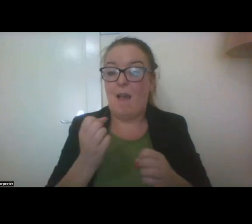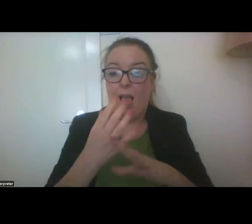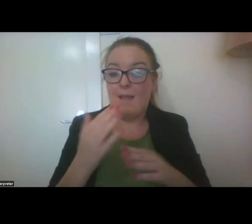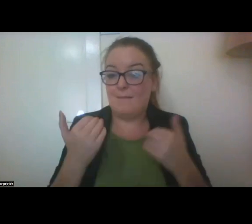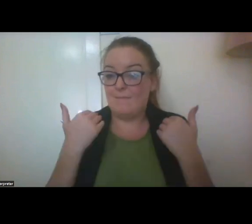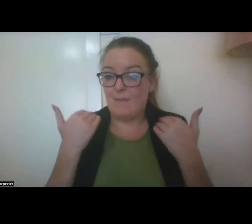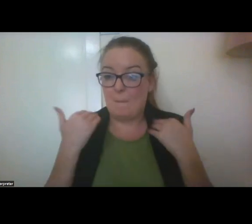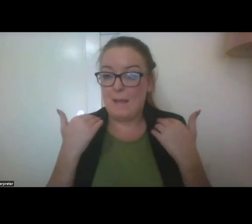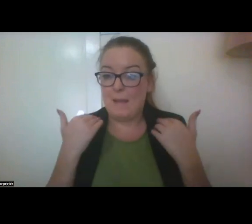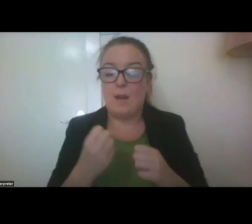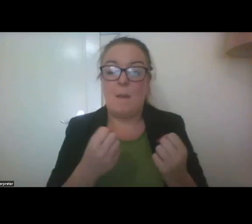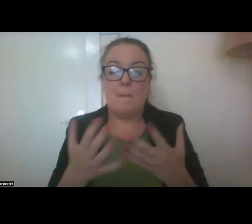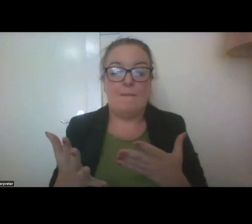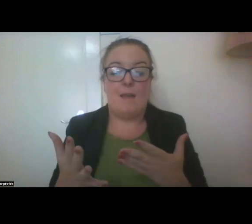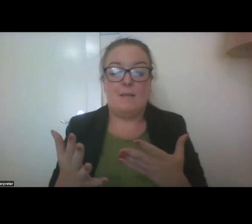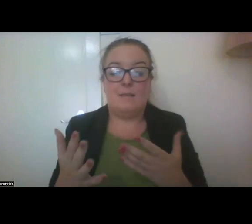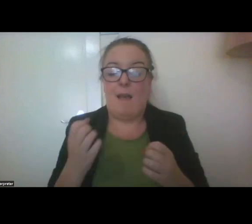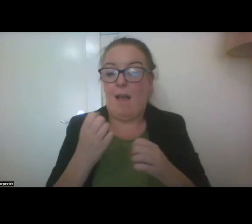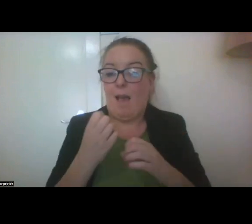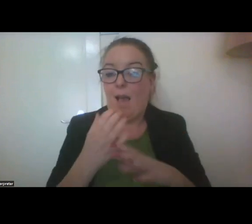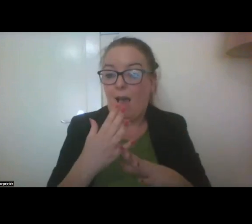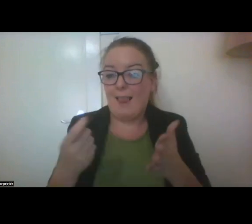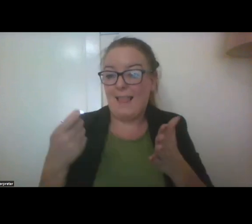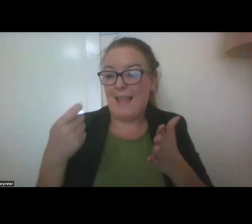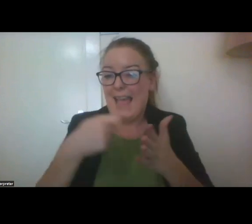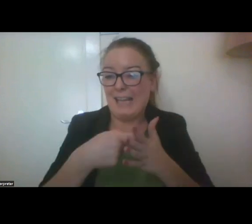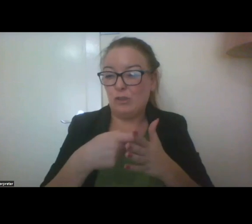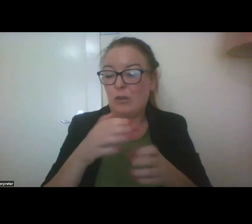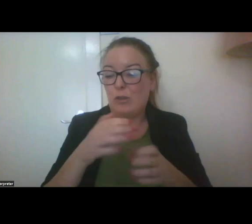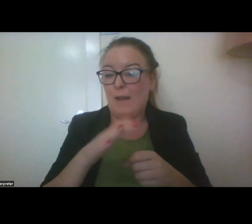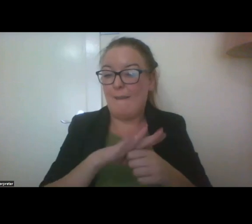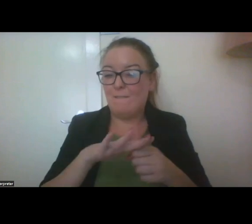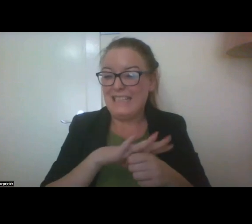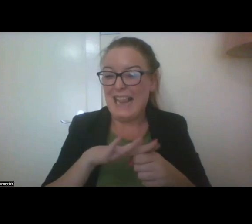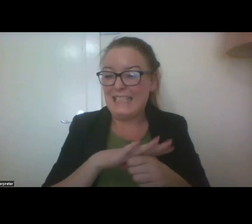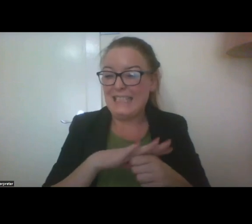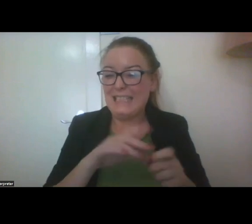providing all of the additional facilities, you would need the application for the moment.